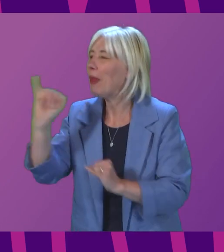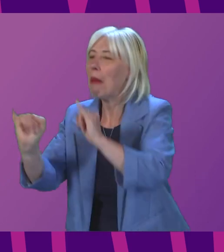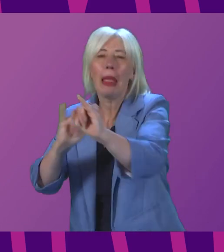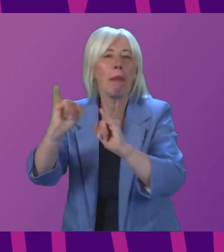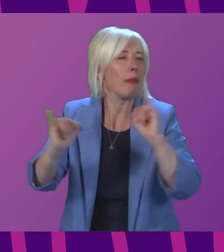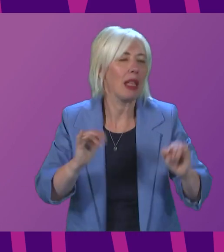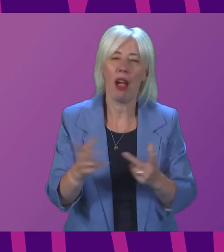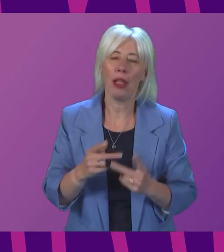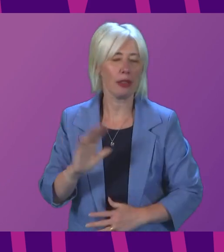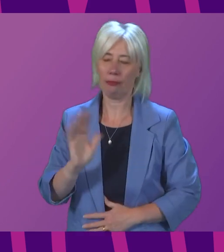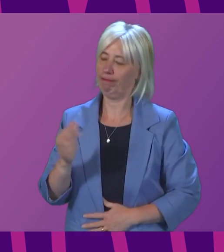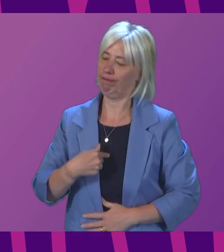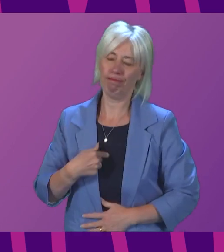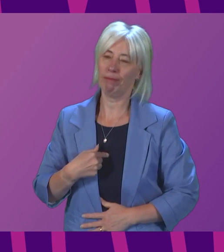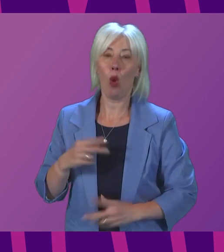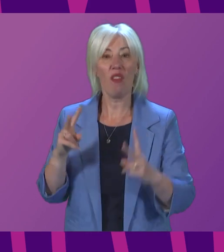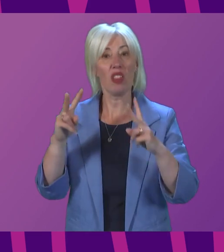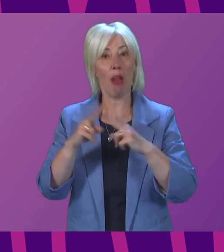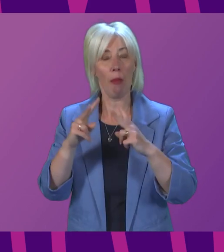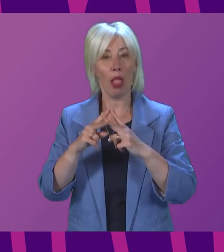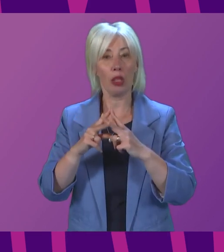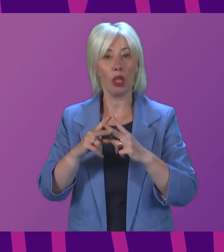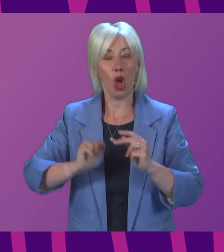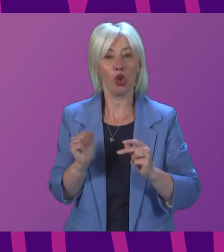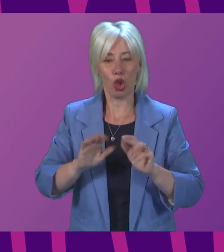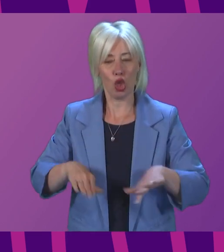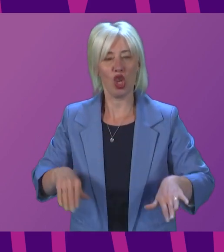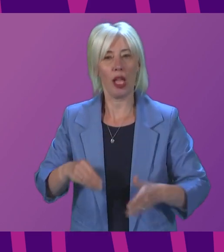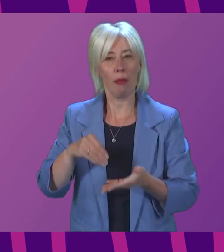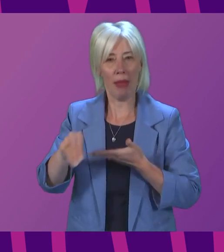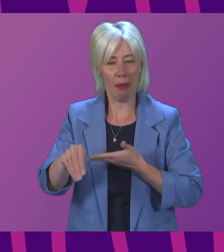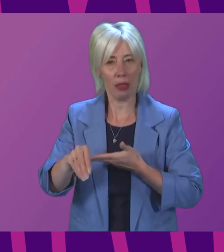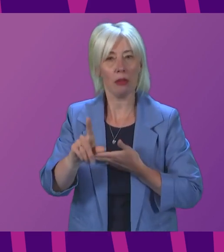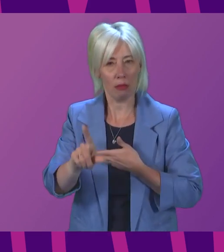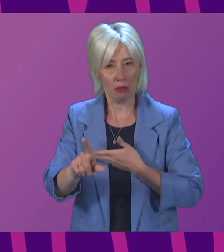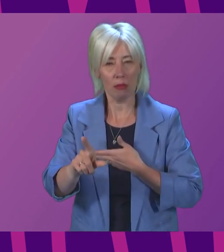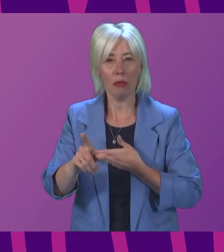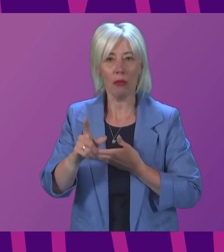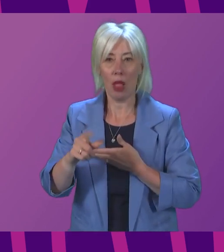We have already doubled the Scottish child payment and that has rightly been described